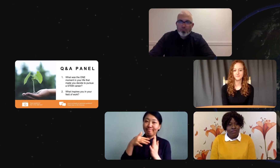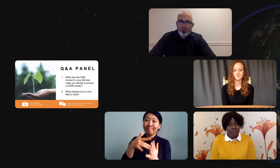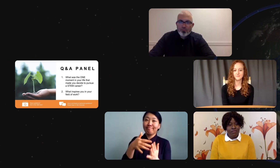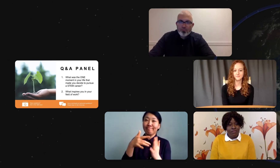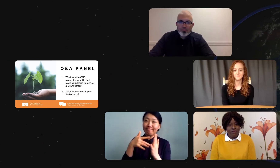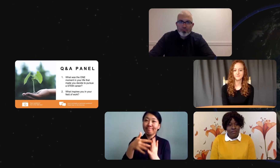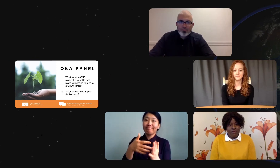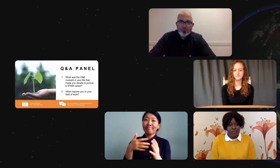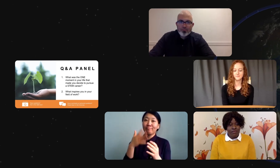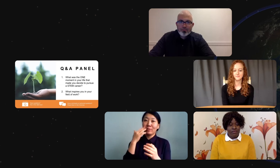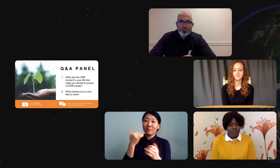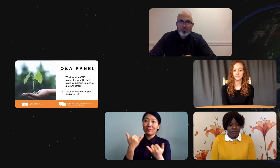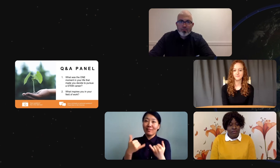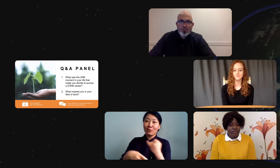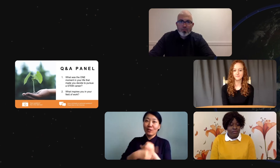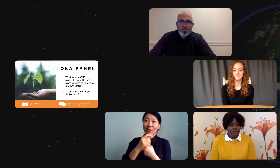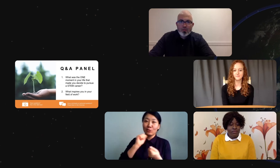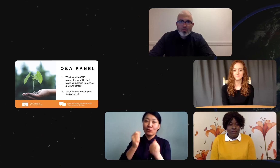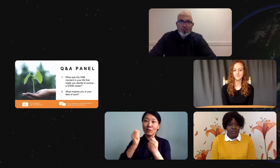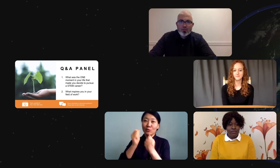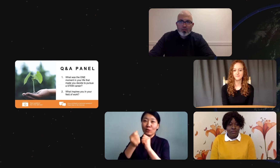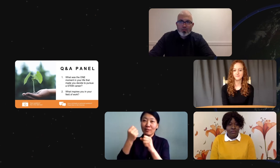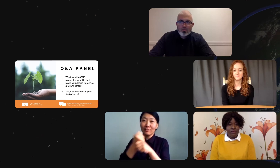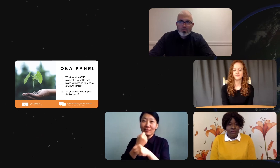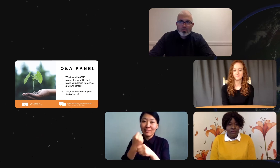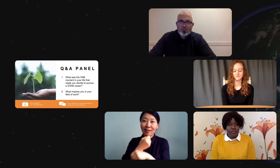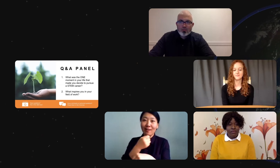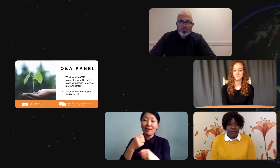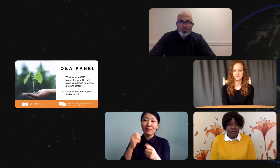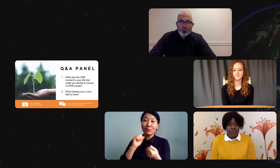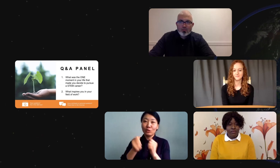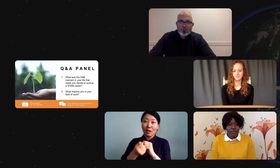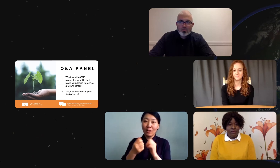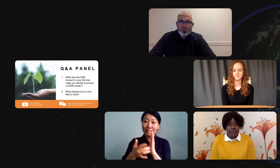It's studying a lot on my own.